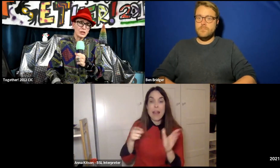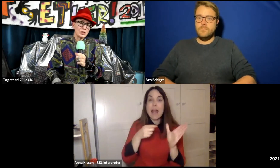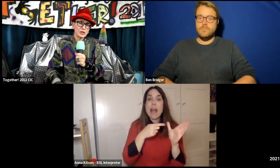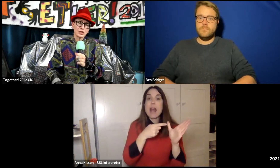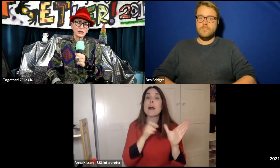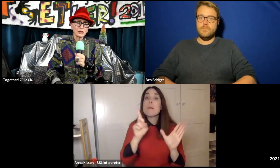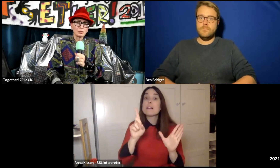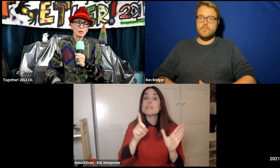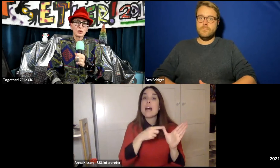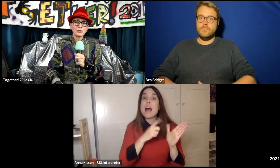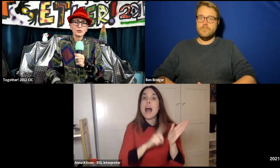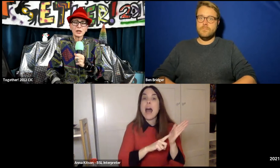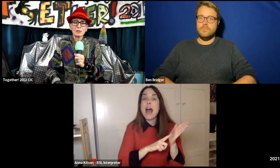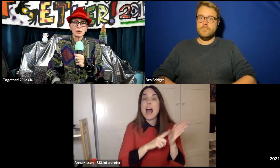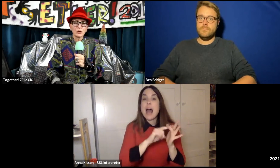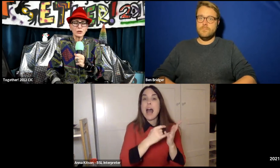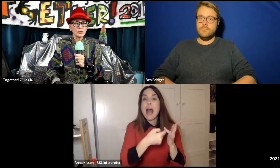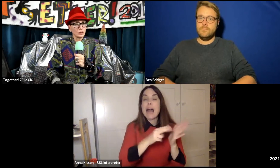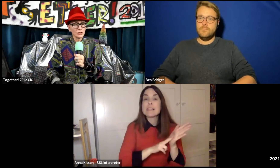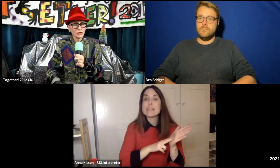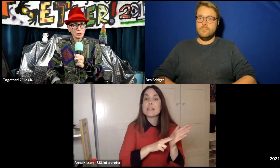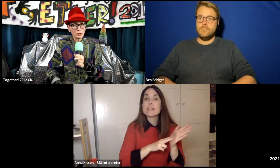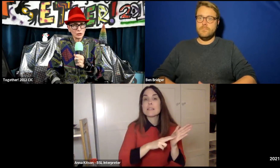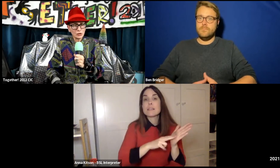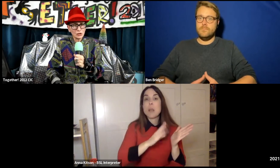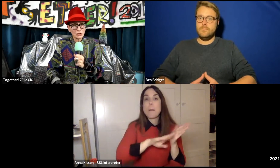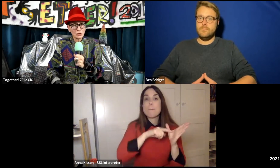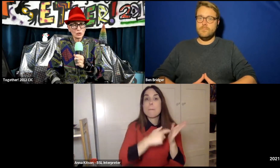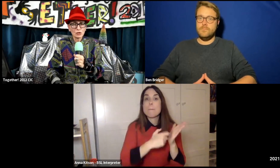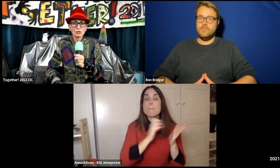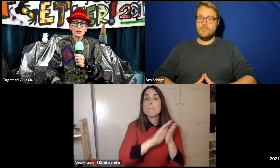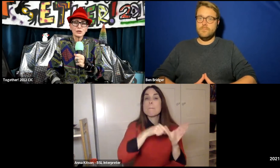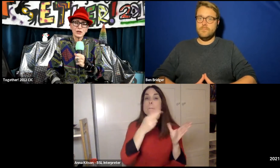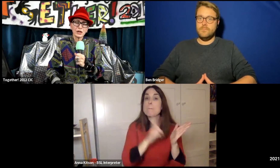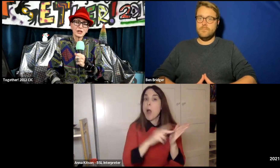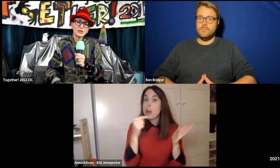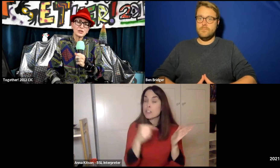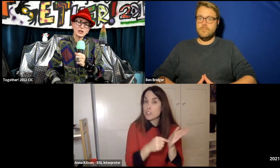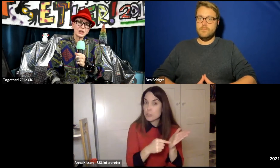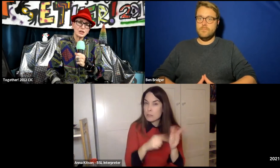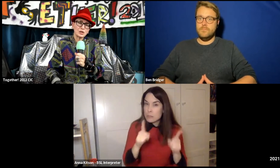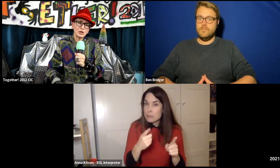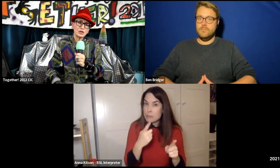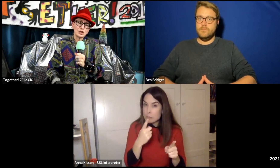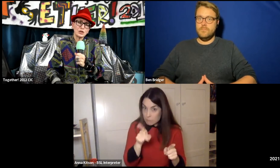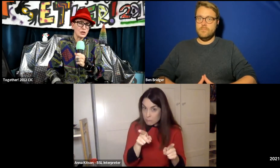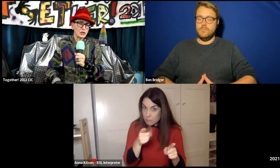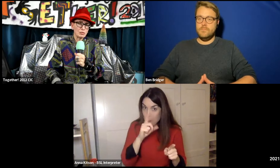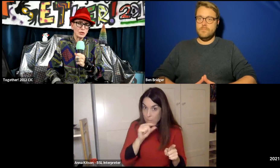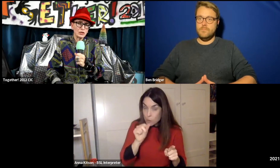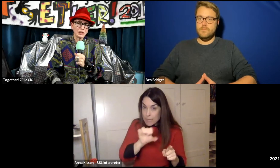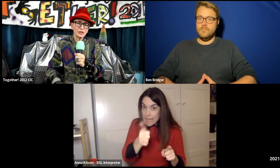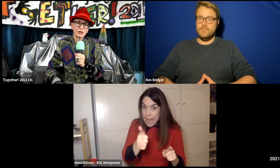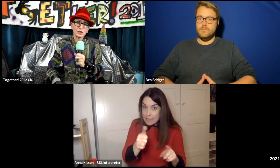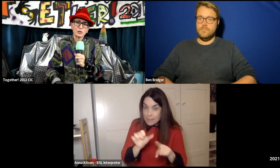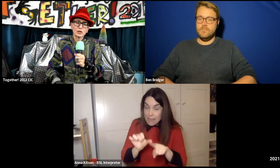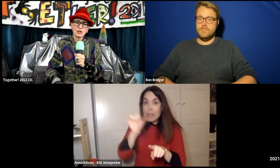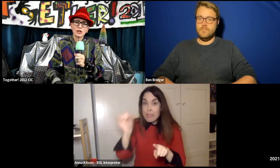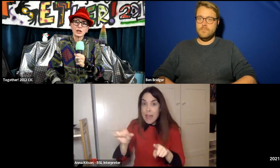leads our club's programme I think I'm going to ask you to read next and then Julie Newman as our Chair.